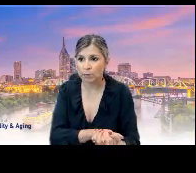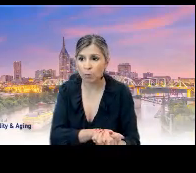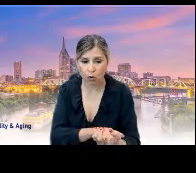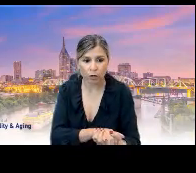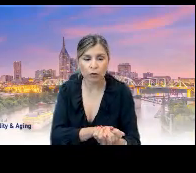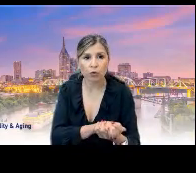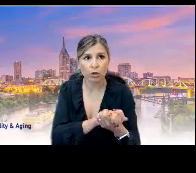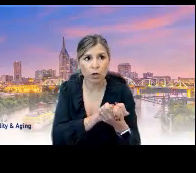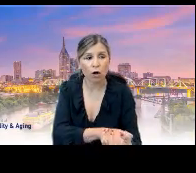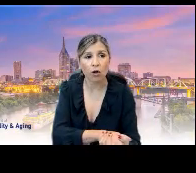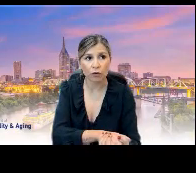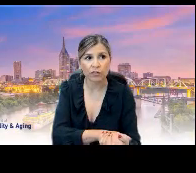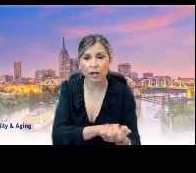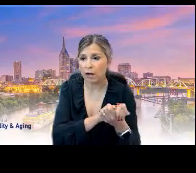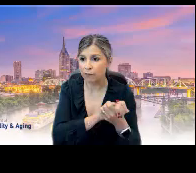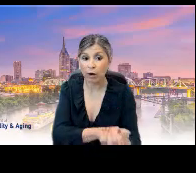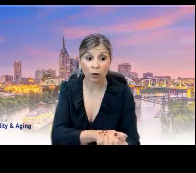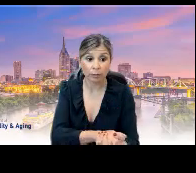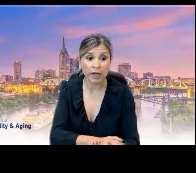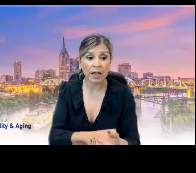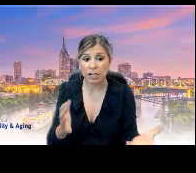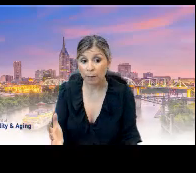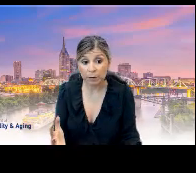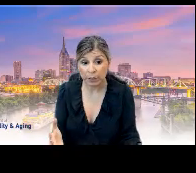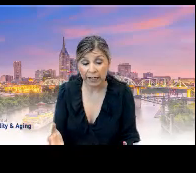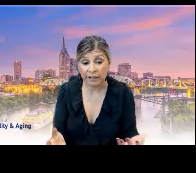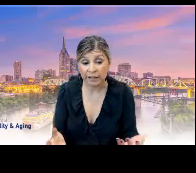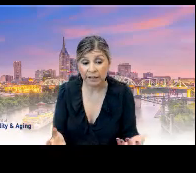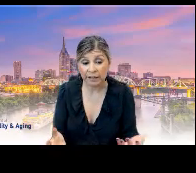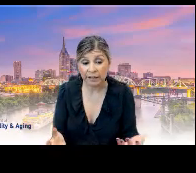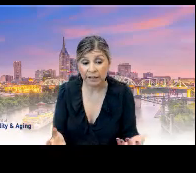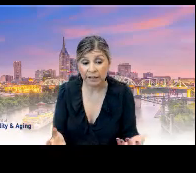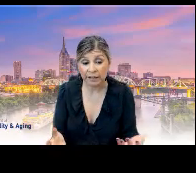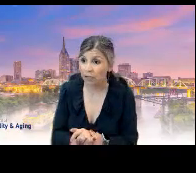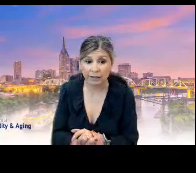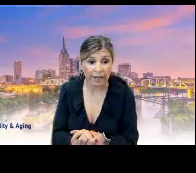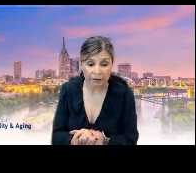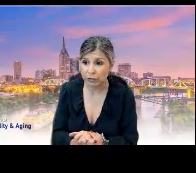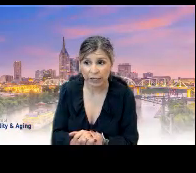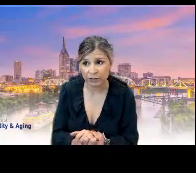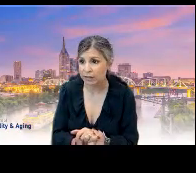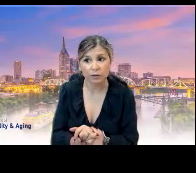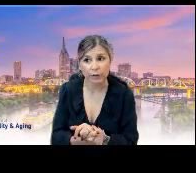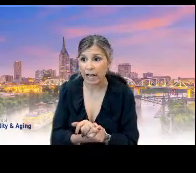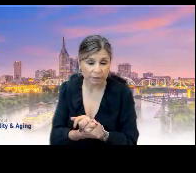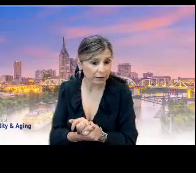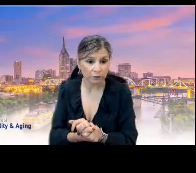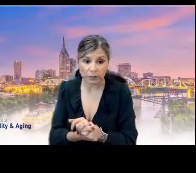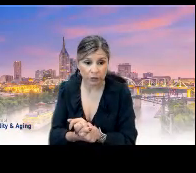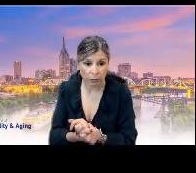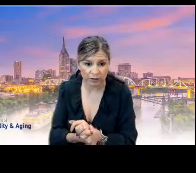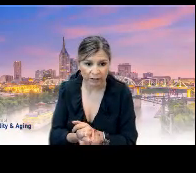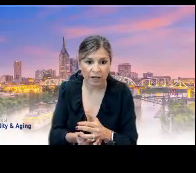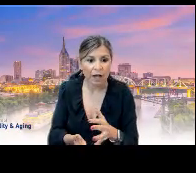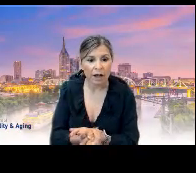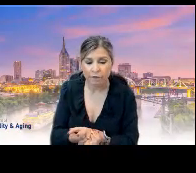more and more calls for help, top complaints, abuse, neglect, exploitation, things we absolutely do not want to see,